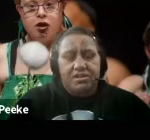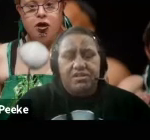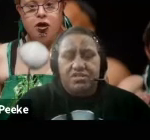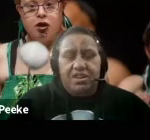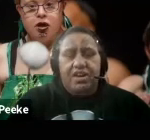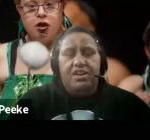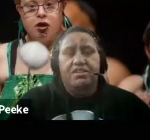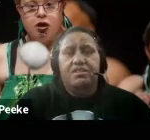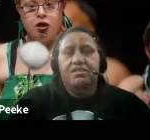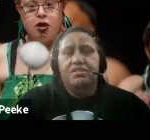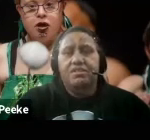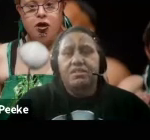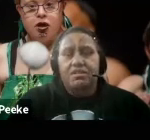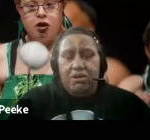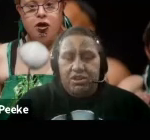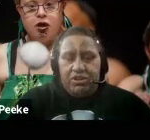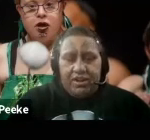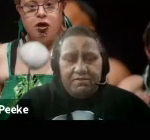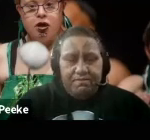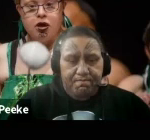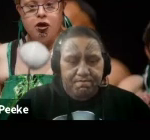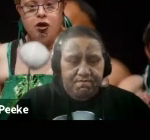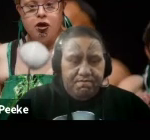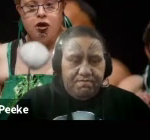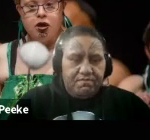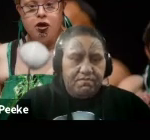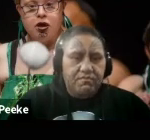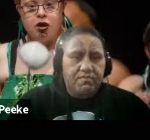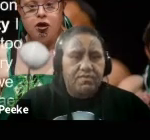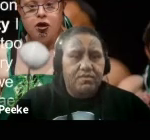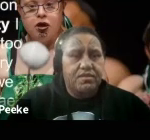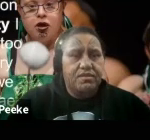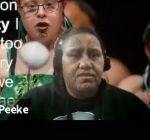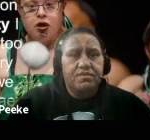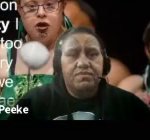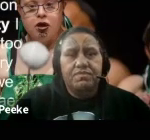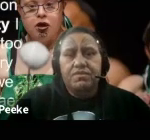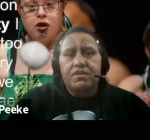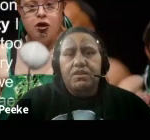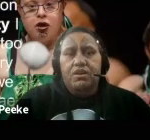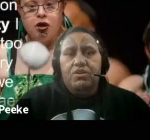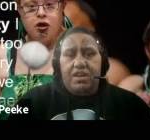Tihei mauri ora.